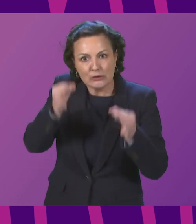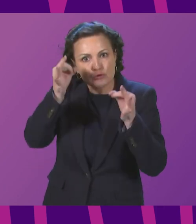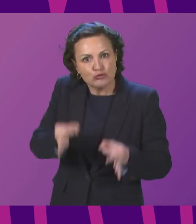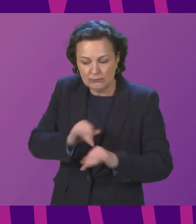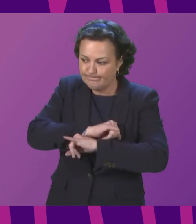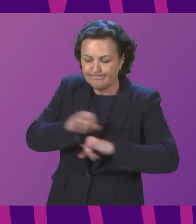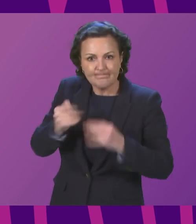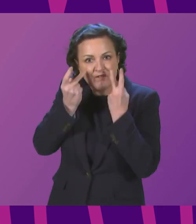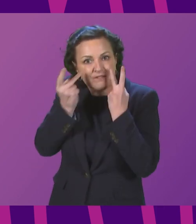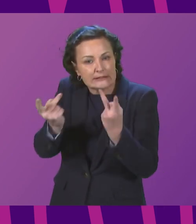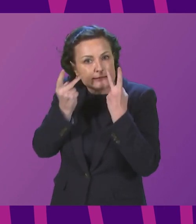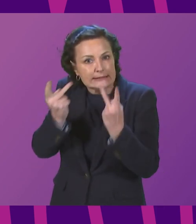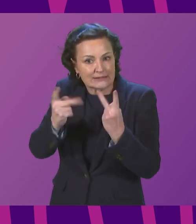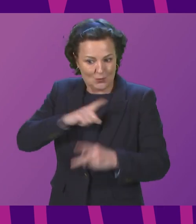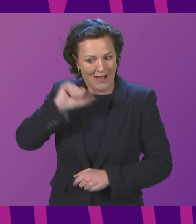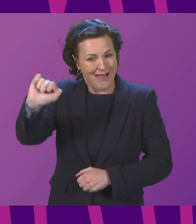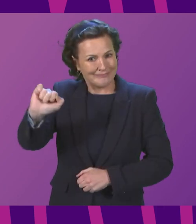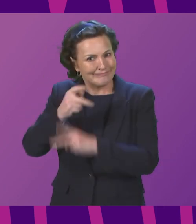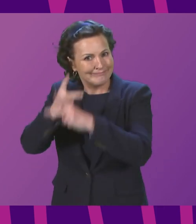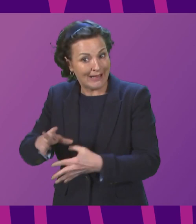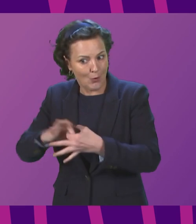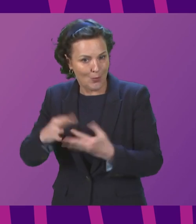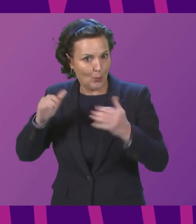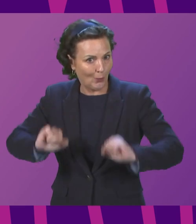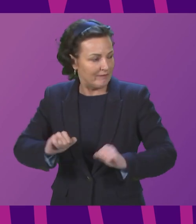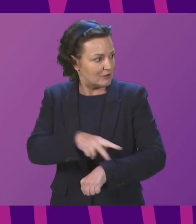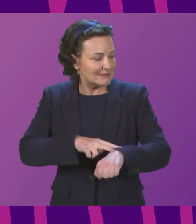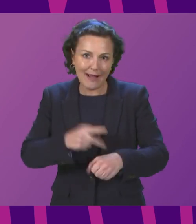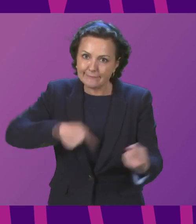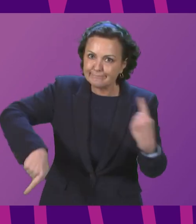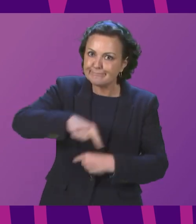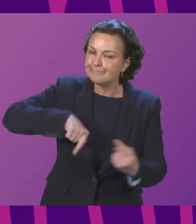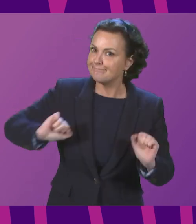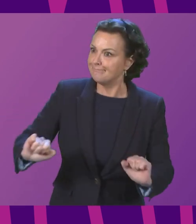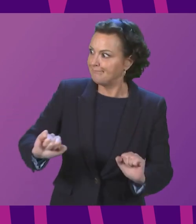to some staff awaiting PCR results. That is contrary to the current guidance, which states